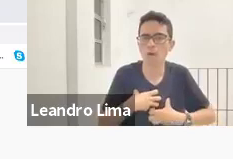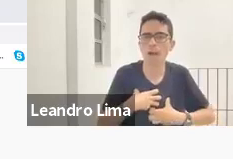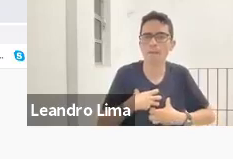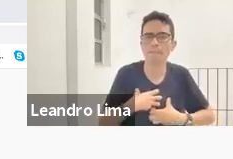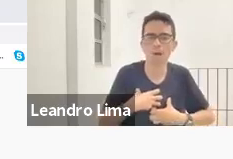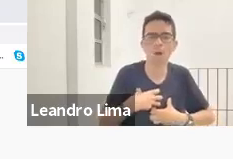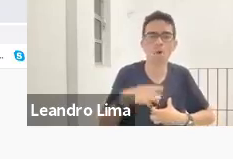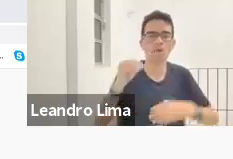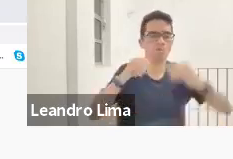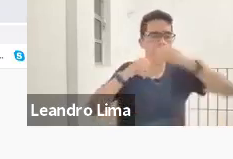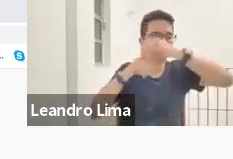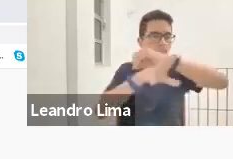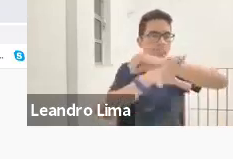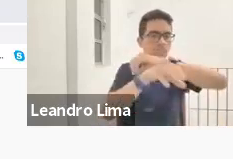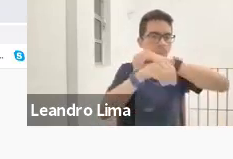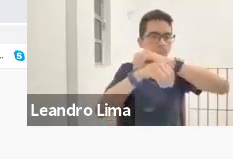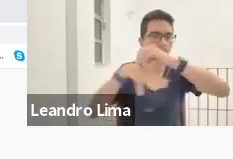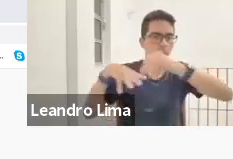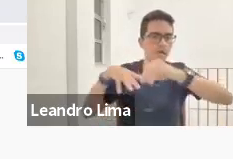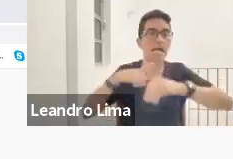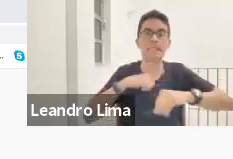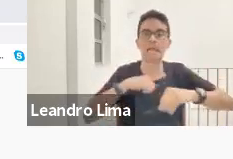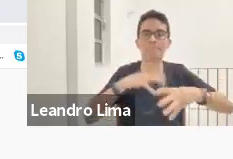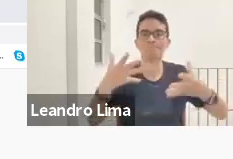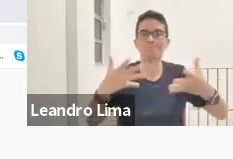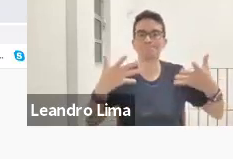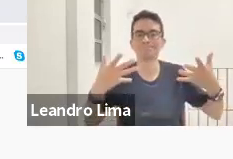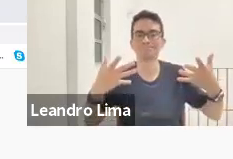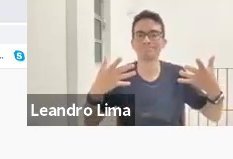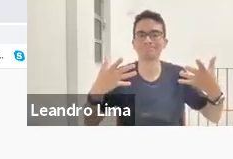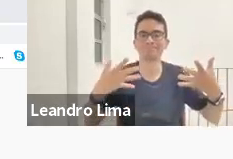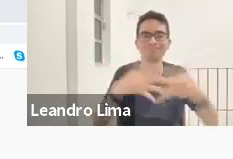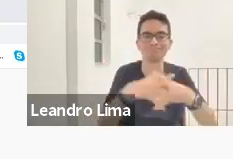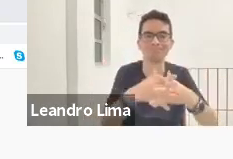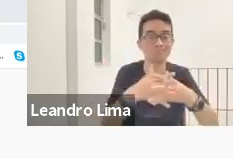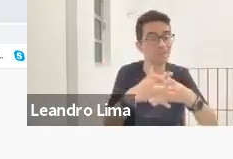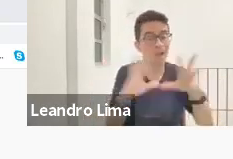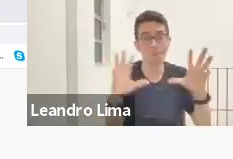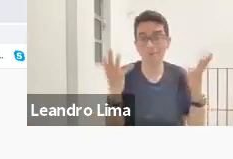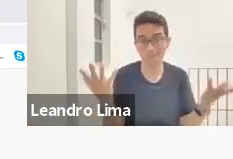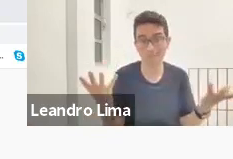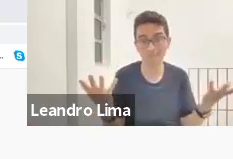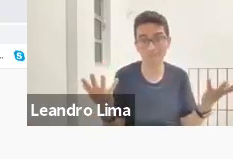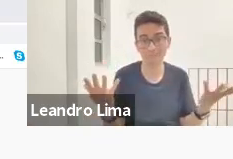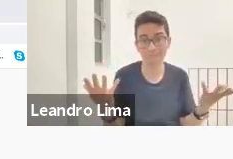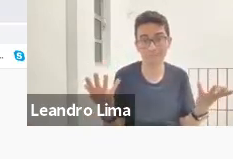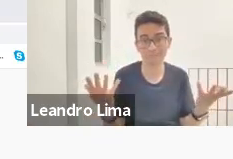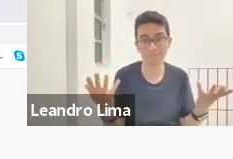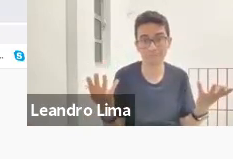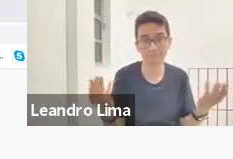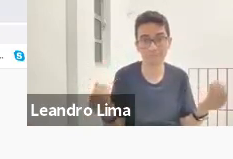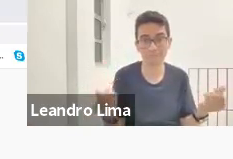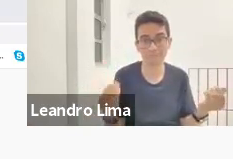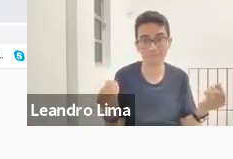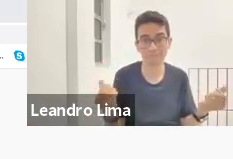conflict with one another. r and resolving them r and resolving them in and resolving them in order to do so. with conceptual